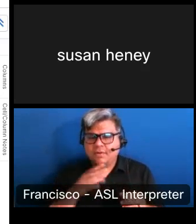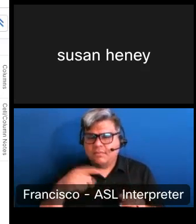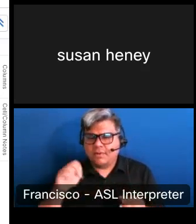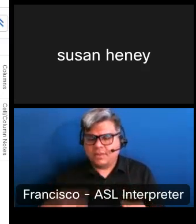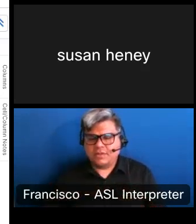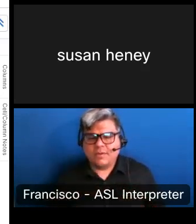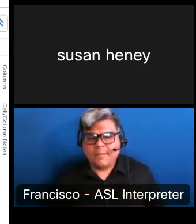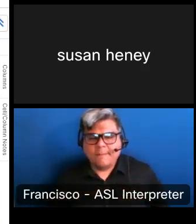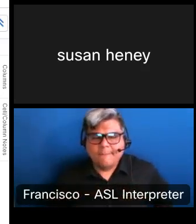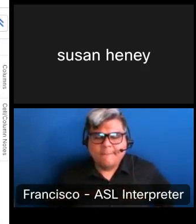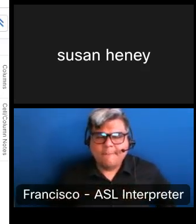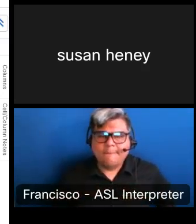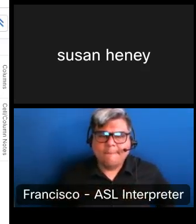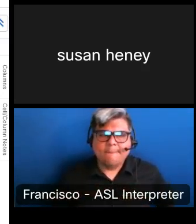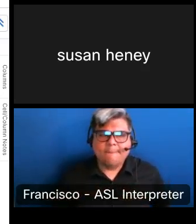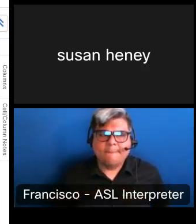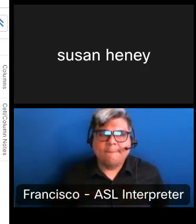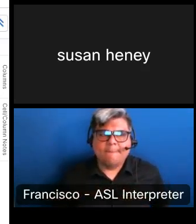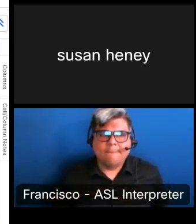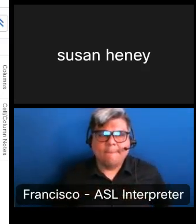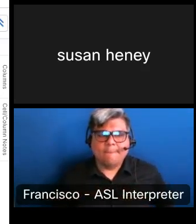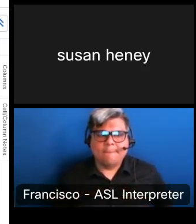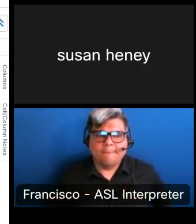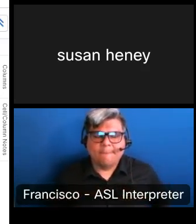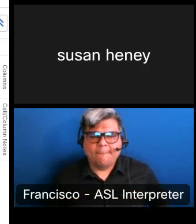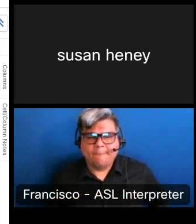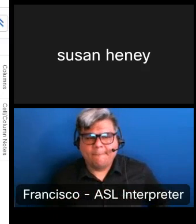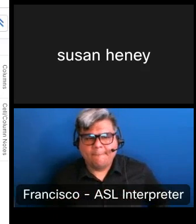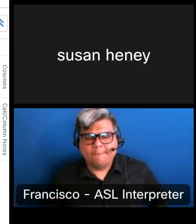Now at this time, I would like to show you how to map these data.